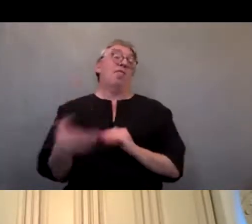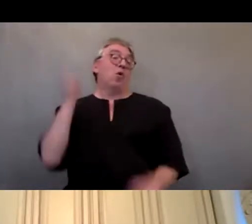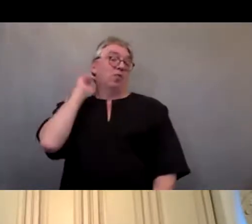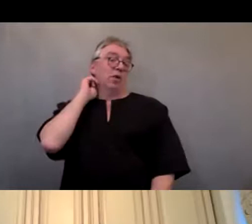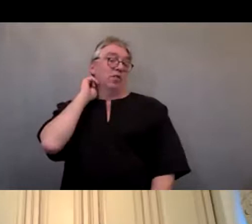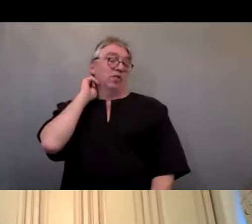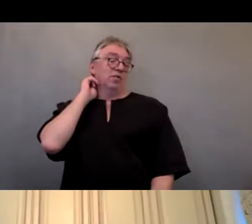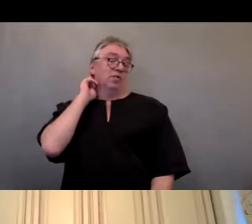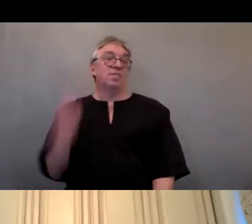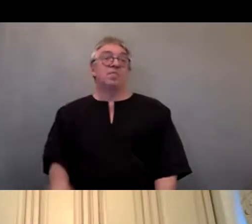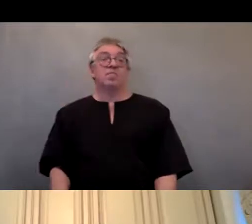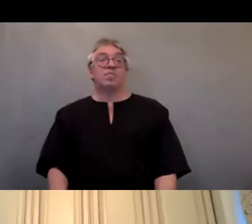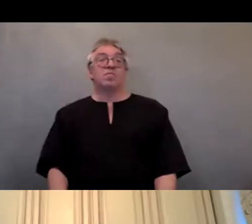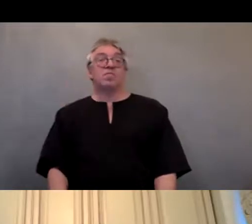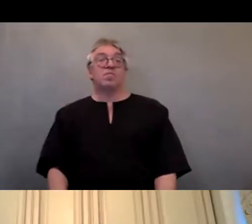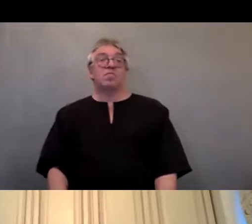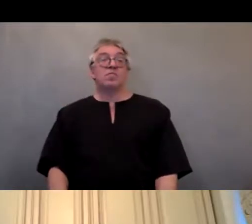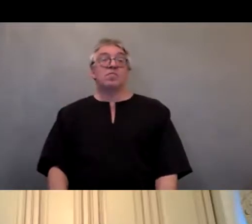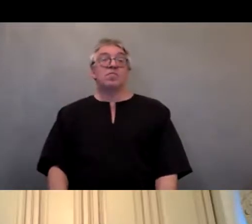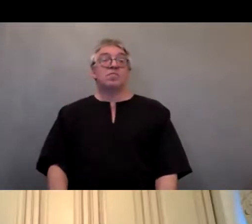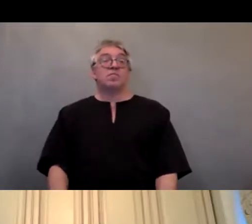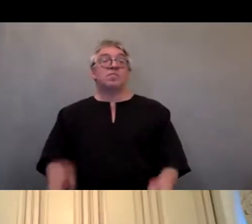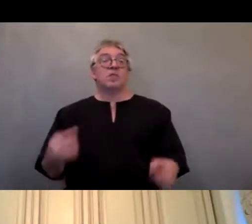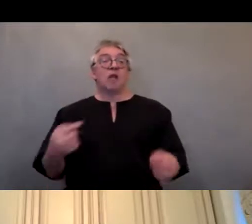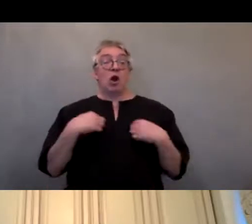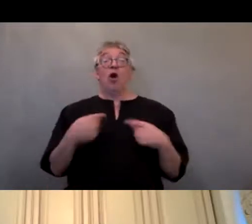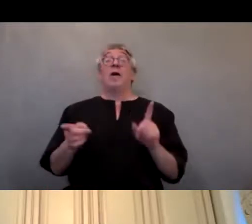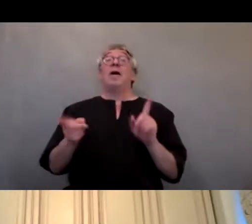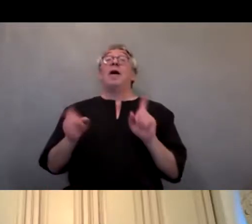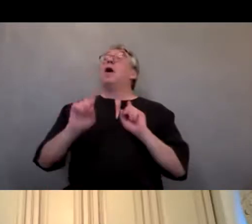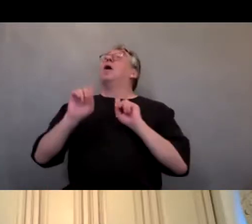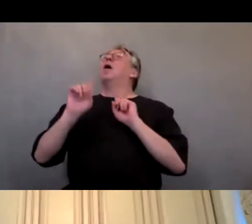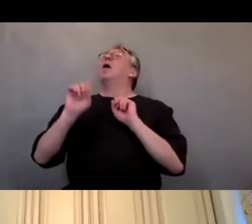of the reason consumers worry is I'm going to surgery and nobody is